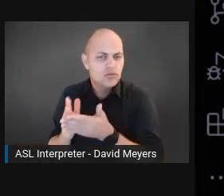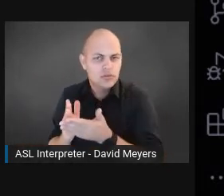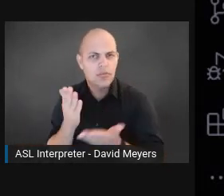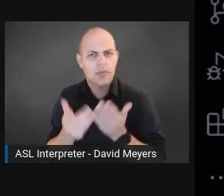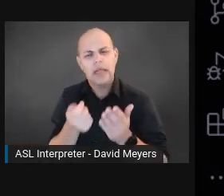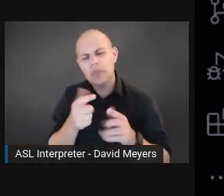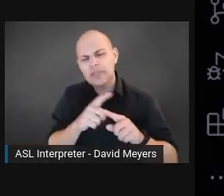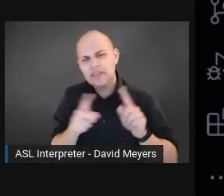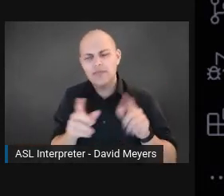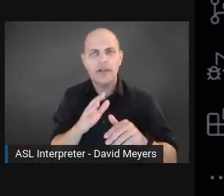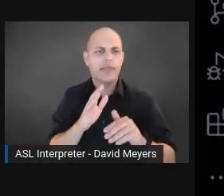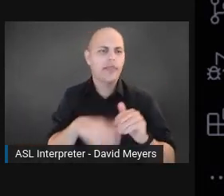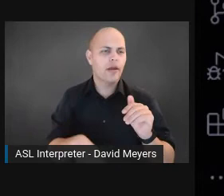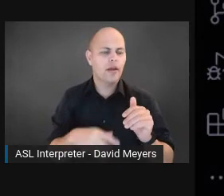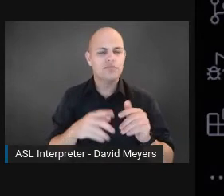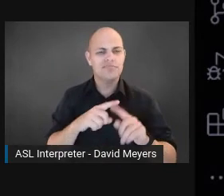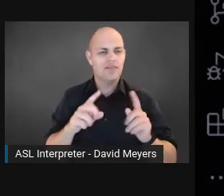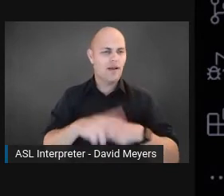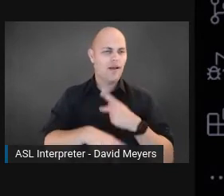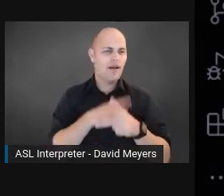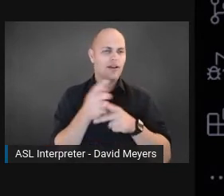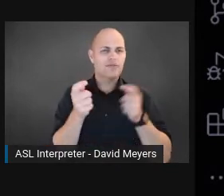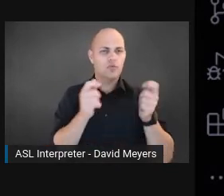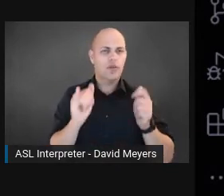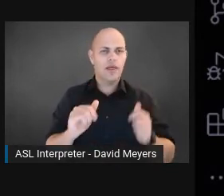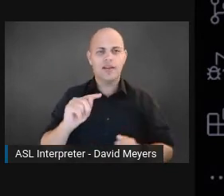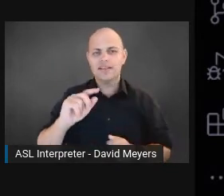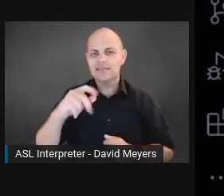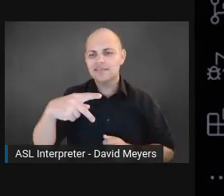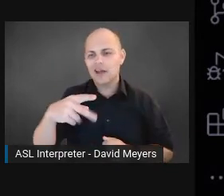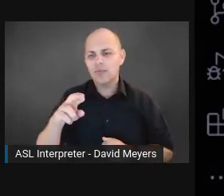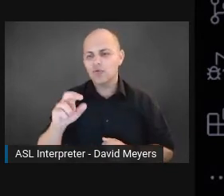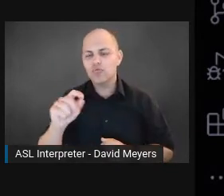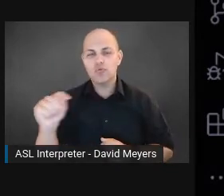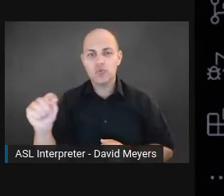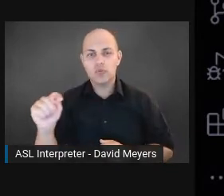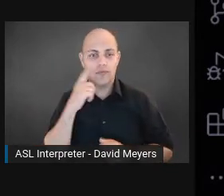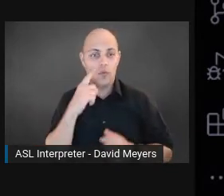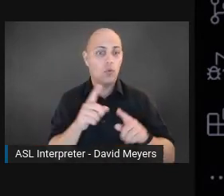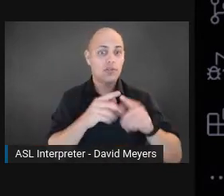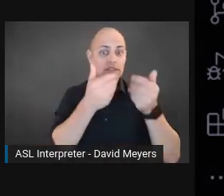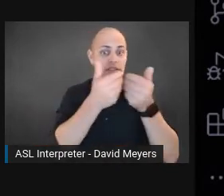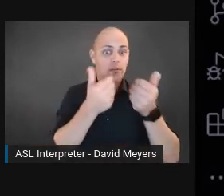of control like a tab where it's not really separate sections that are there.